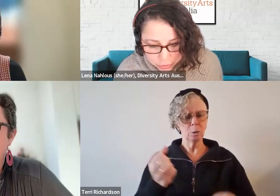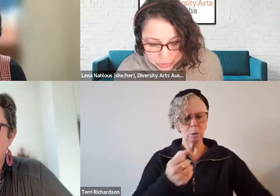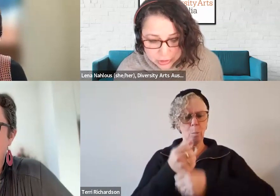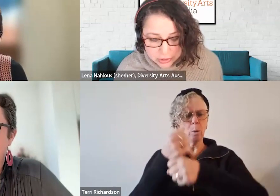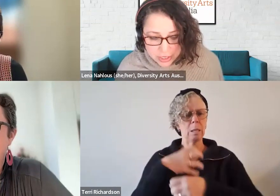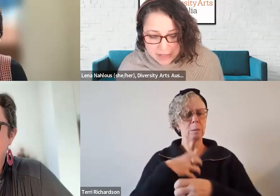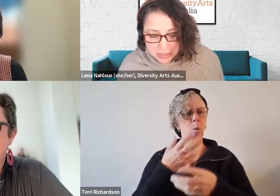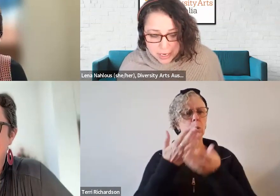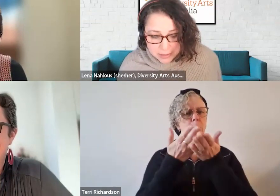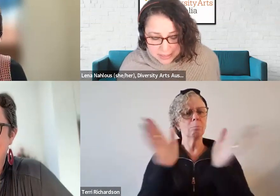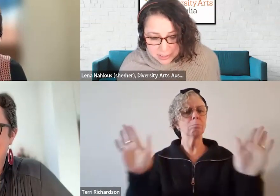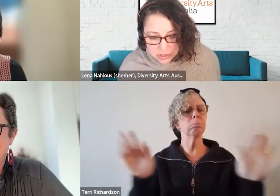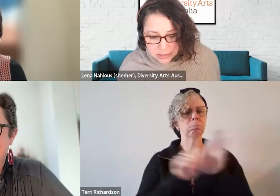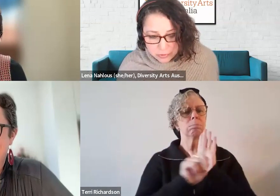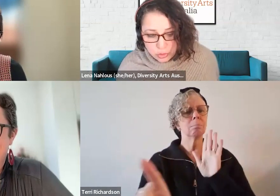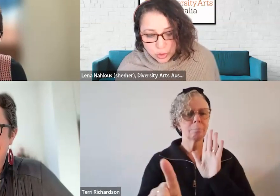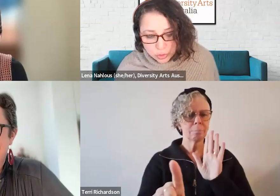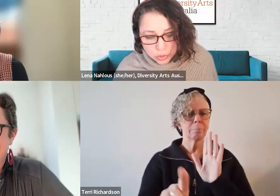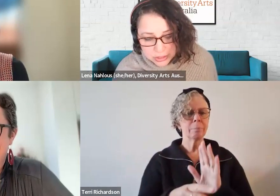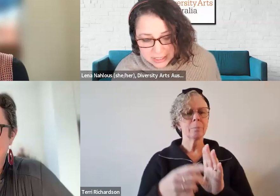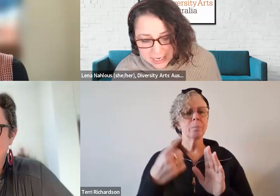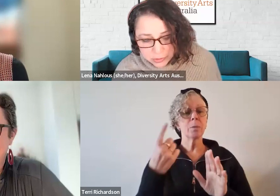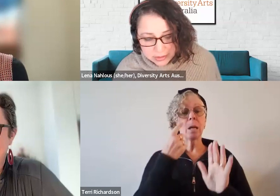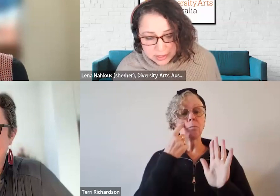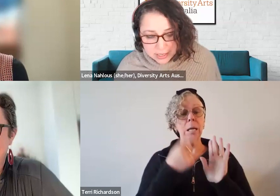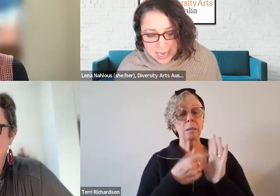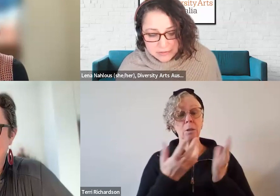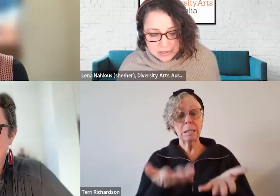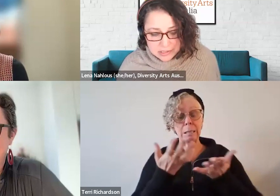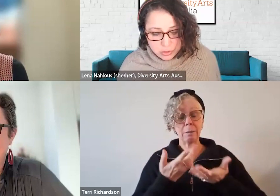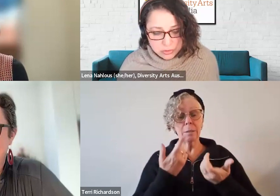Do you have any recommendations of who what org to connect with after this talk?